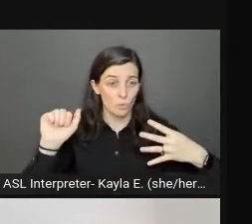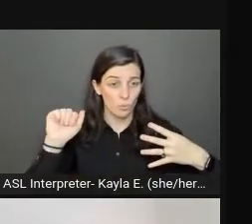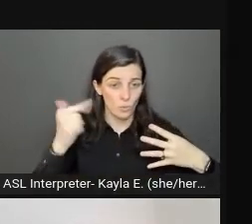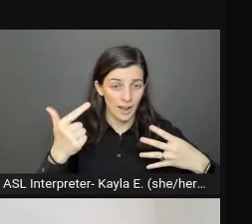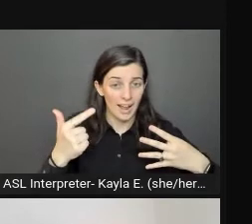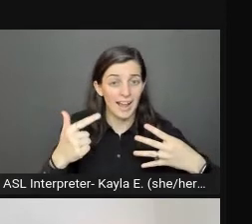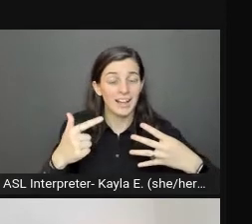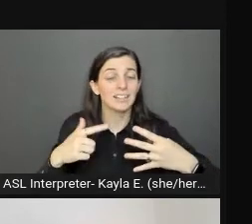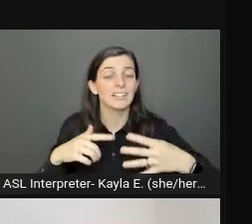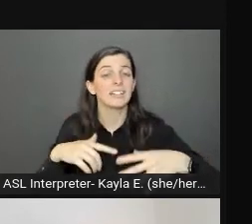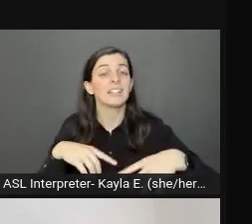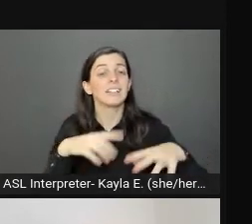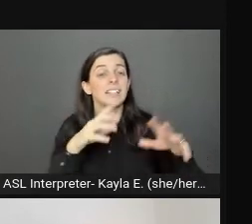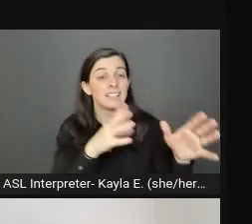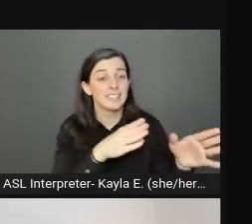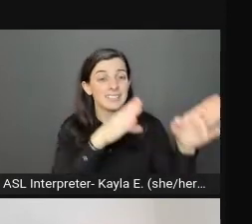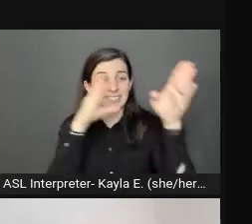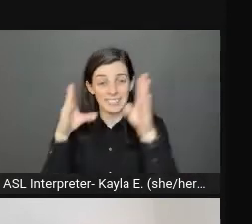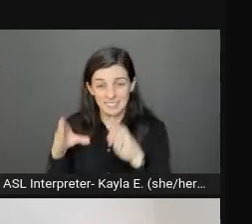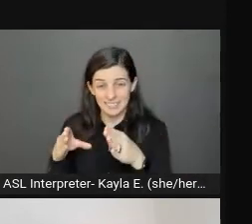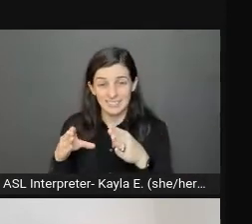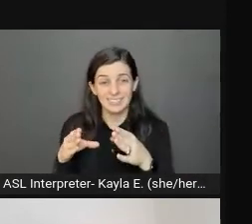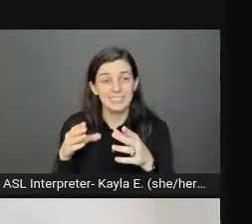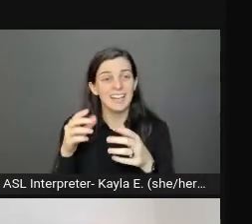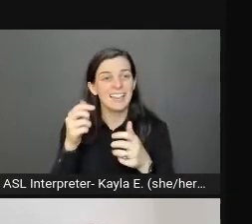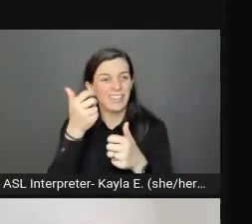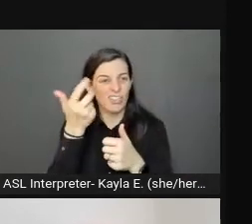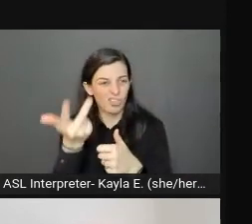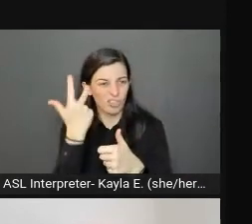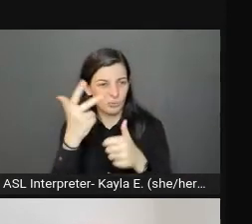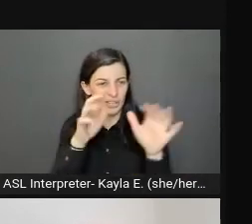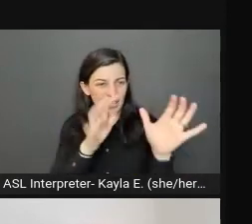the four principles are allocated into three conformance levels.